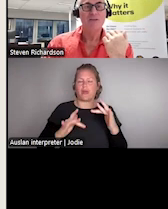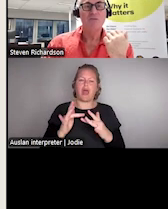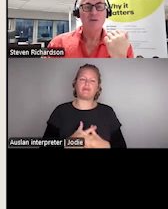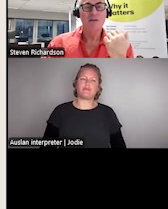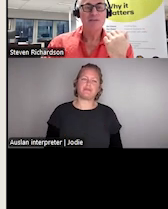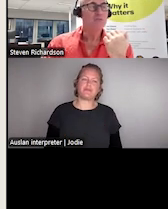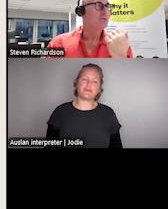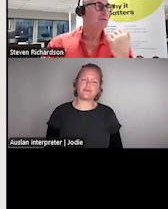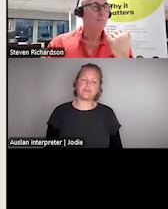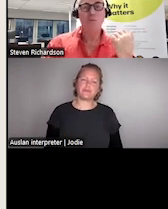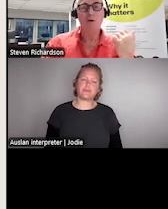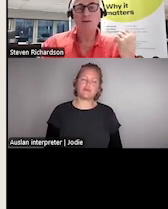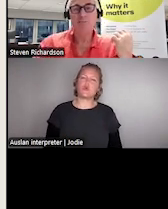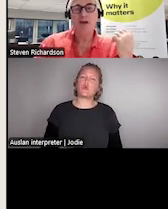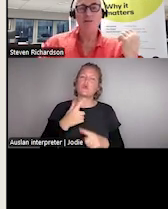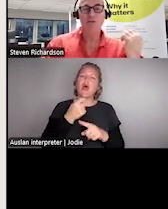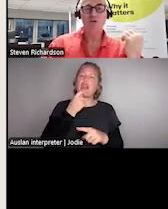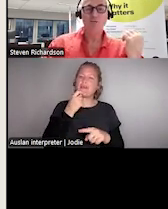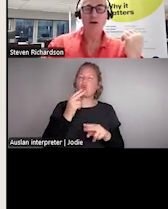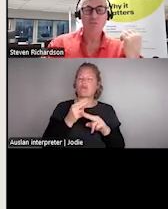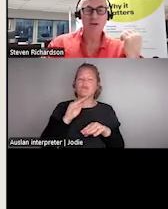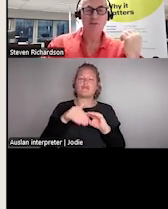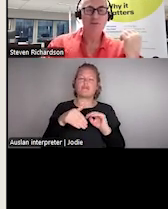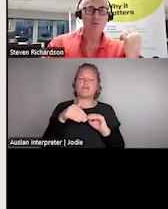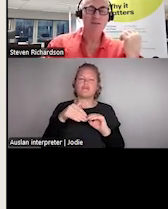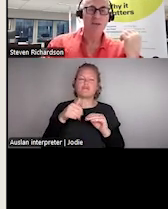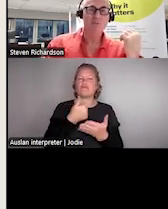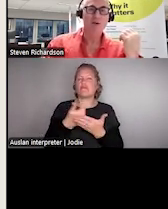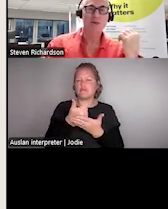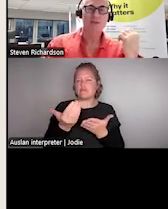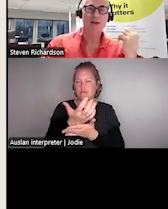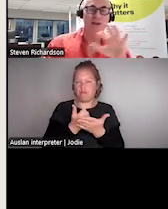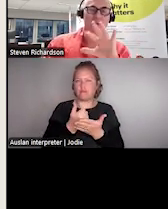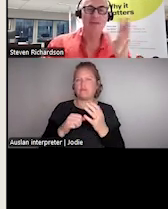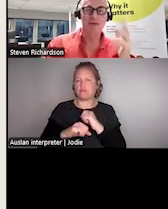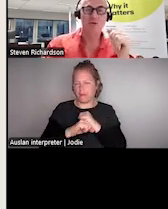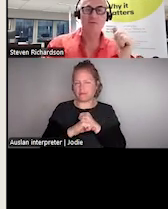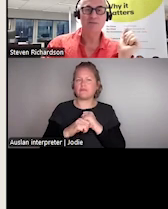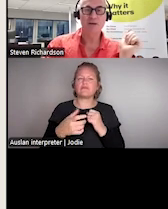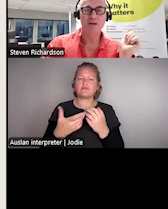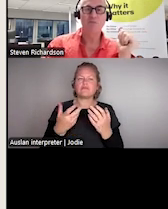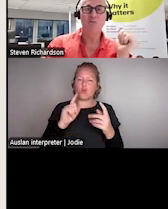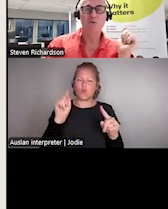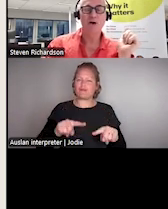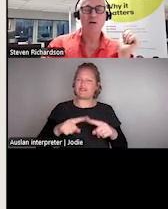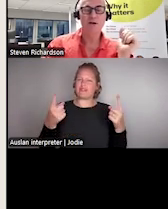So let's talk quickly about regular fundraising campaigns, and how they might differ or